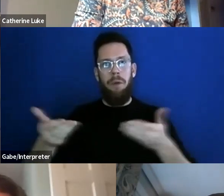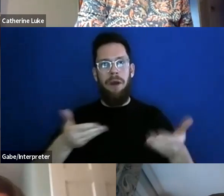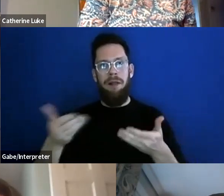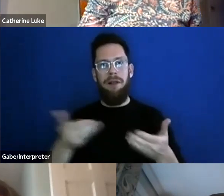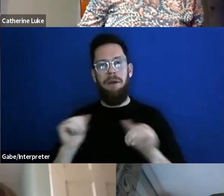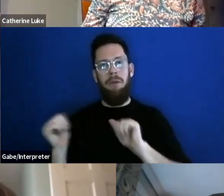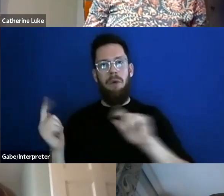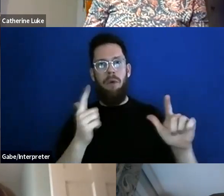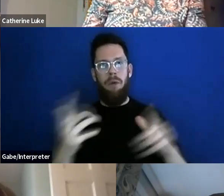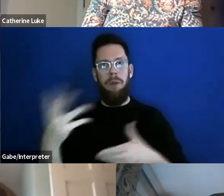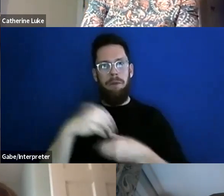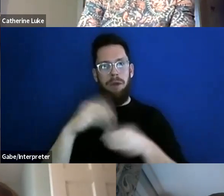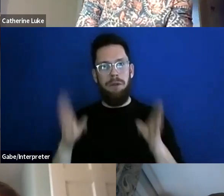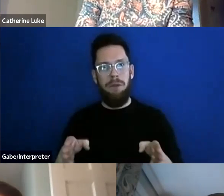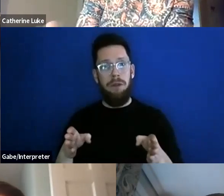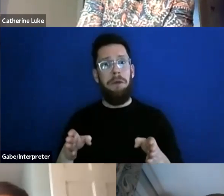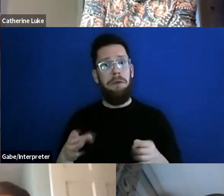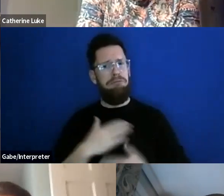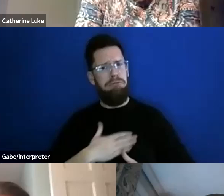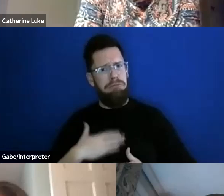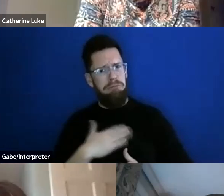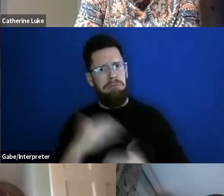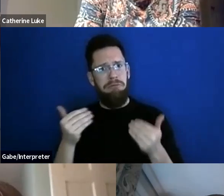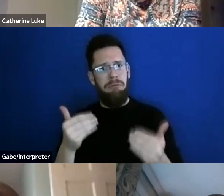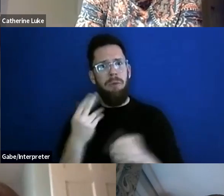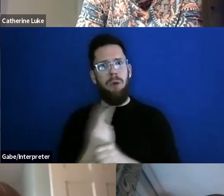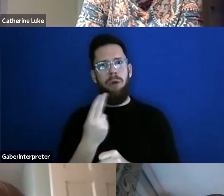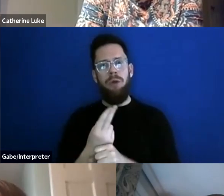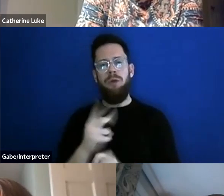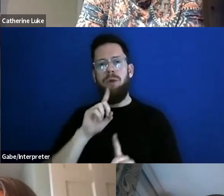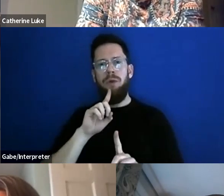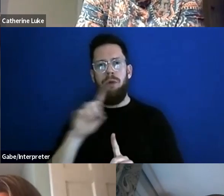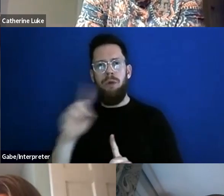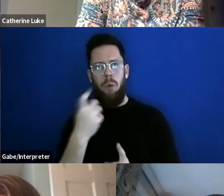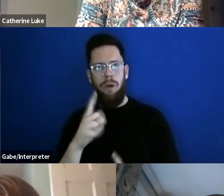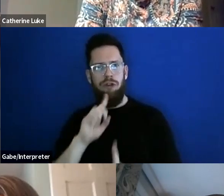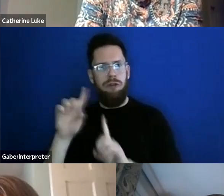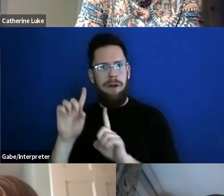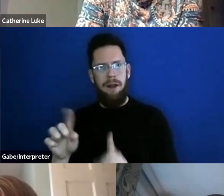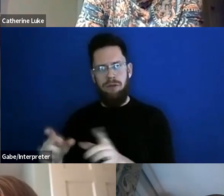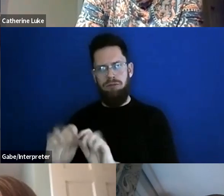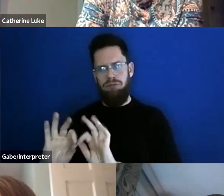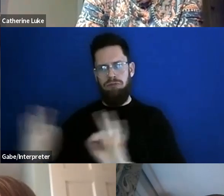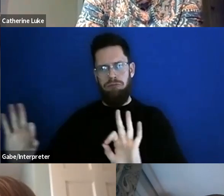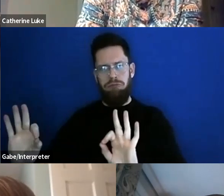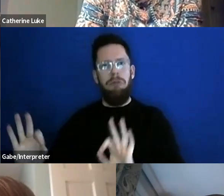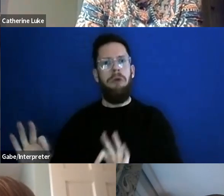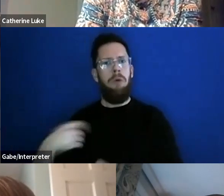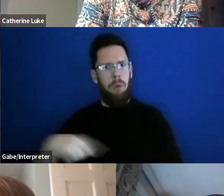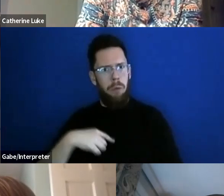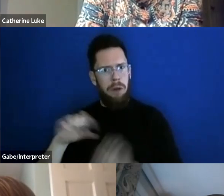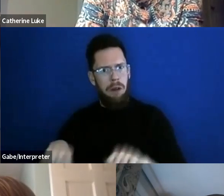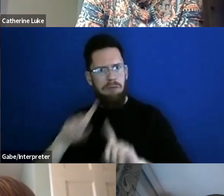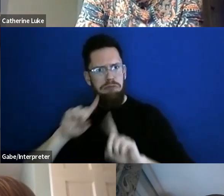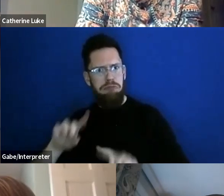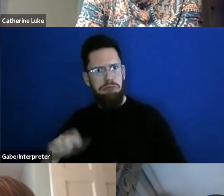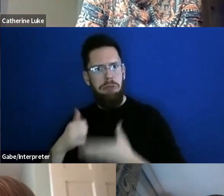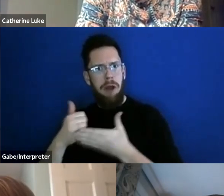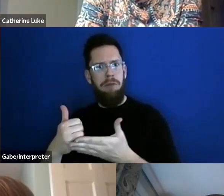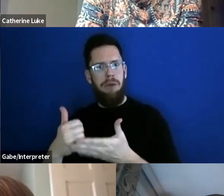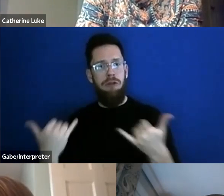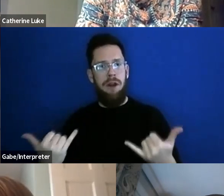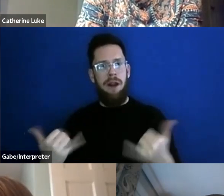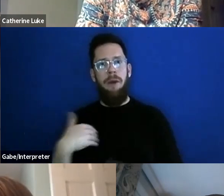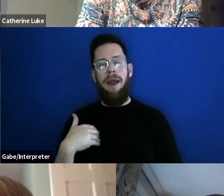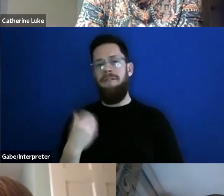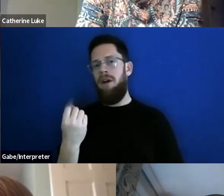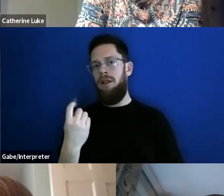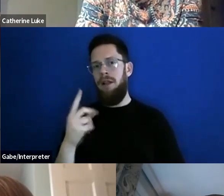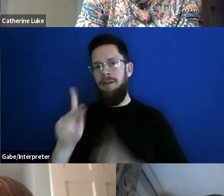Joseph Baeta: Please utilize the Q amp a second question, so we can try to help you focus oh currently we have 11 panelists and 12 families that are participating.